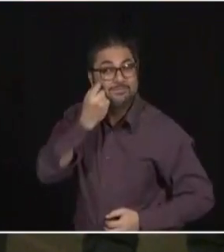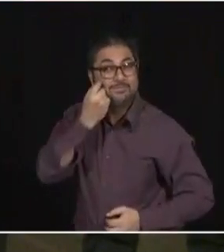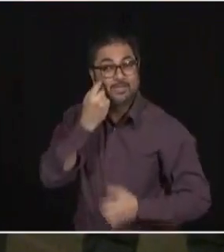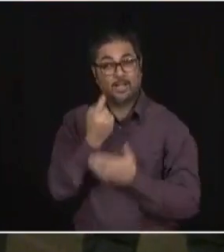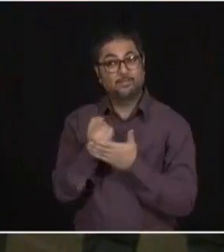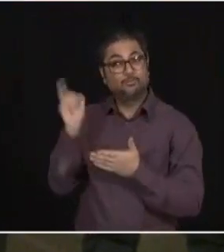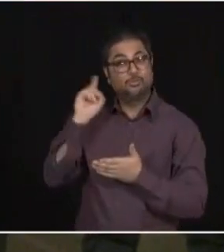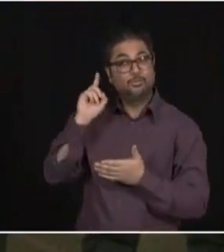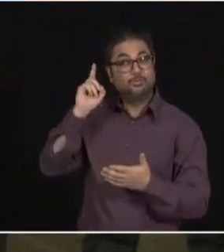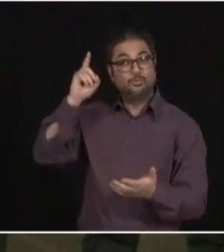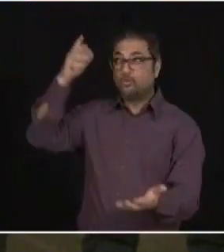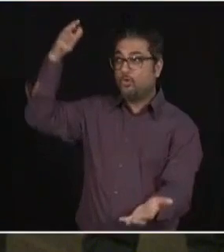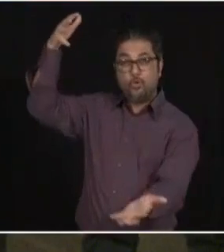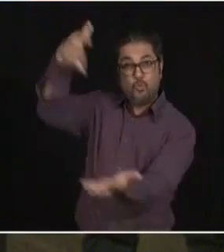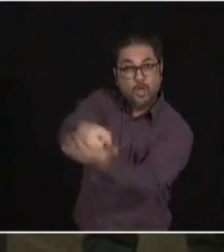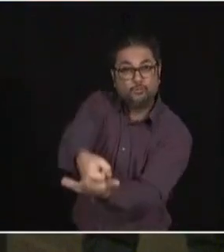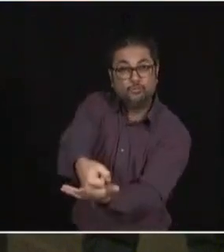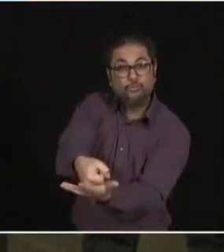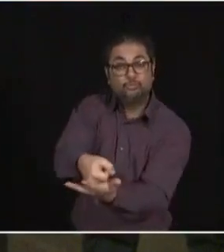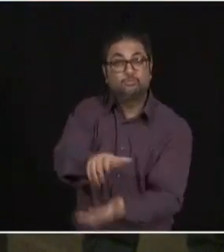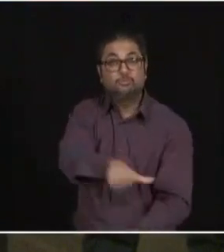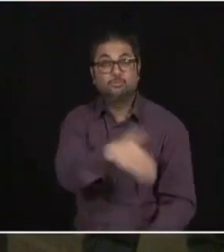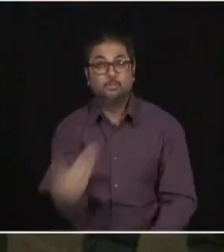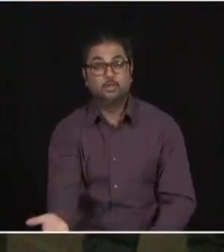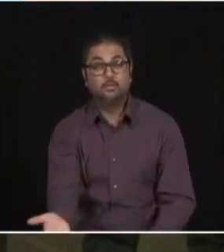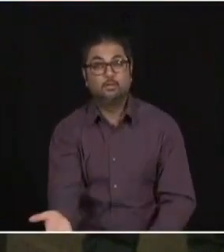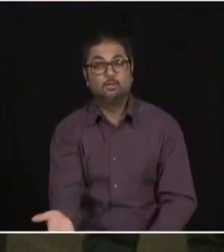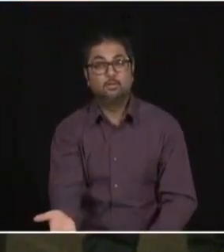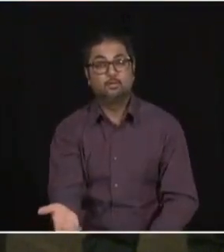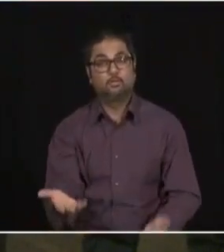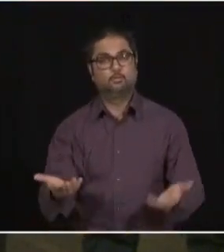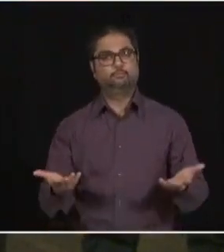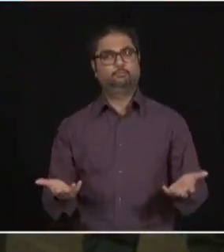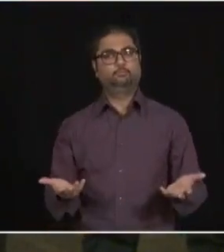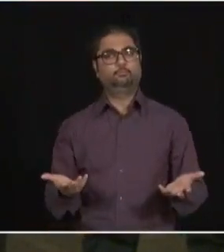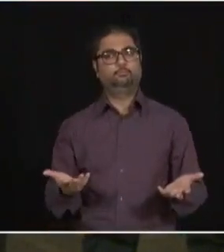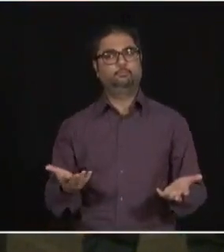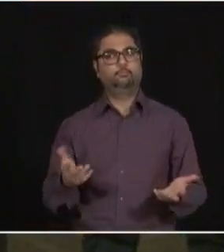week, the 250 men and women that are in harm's way,